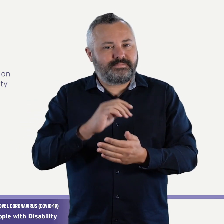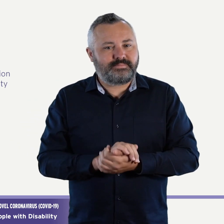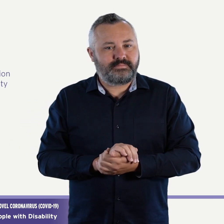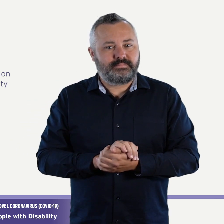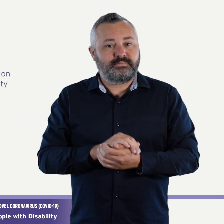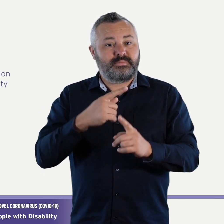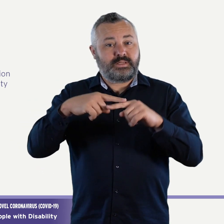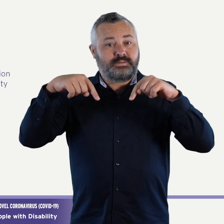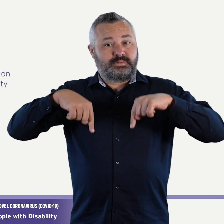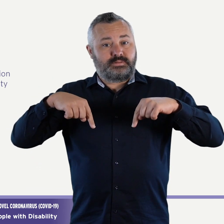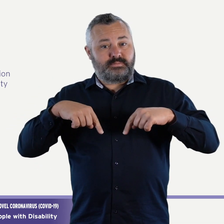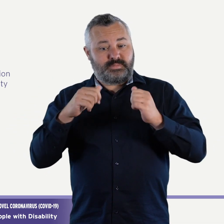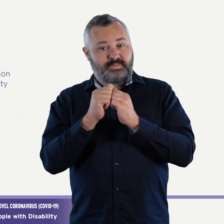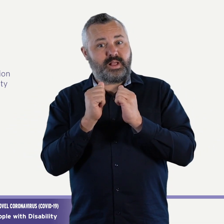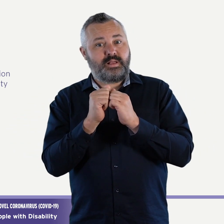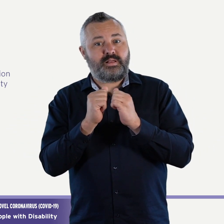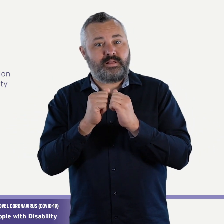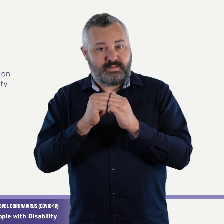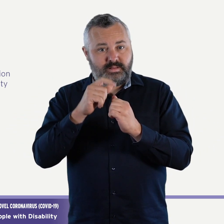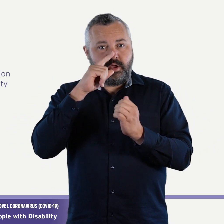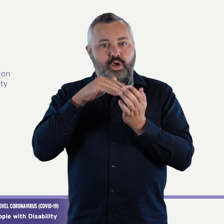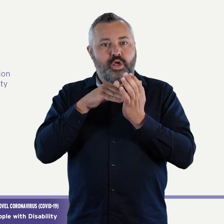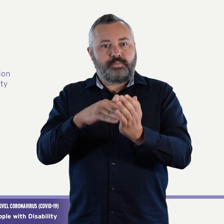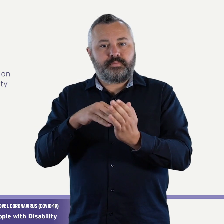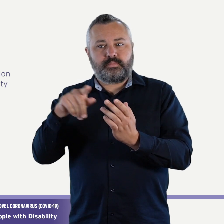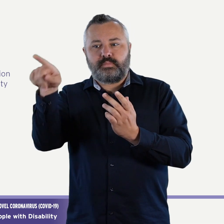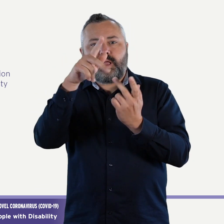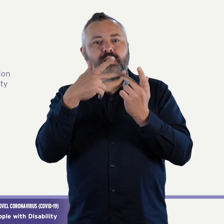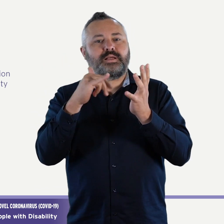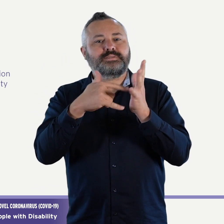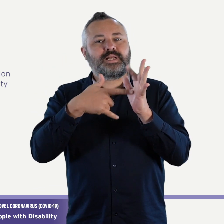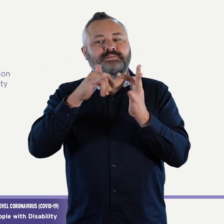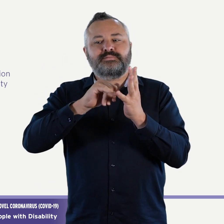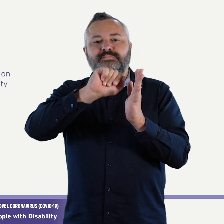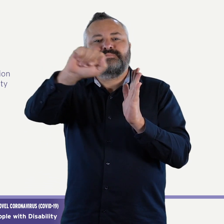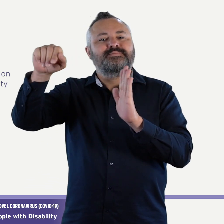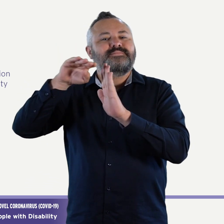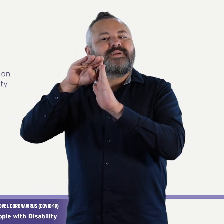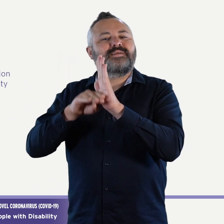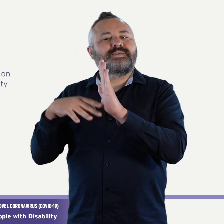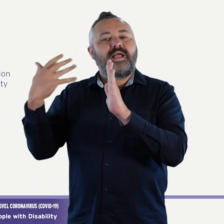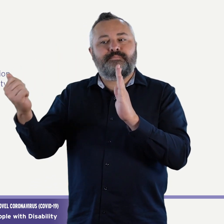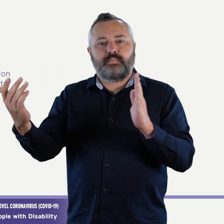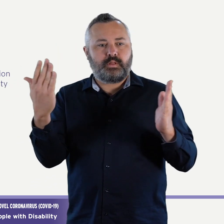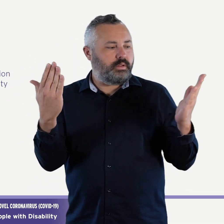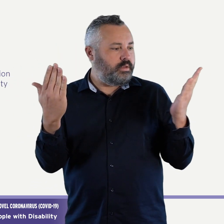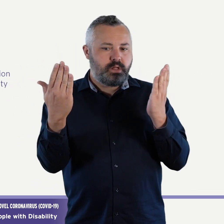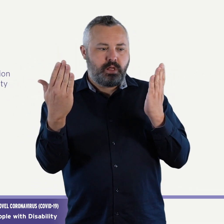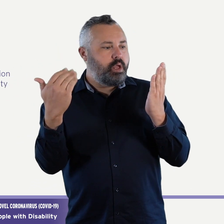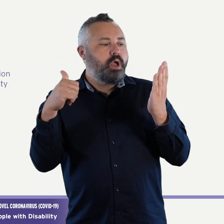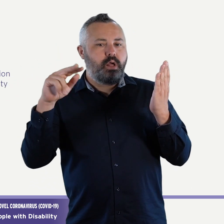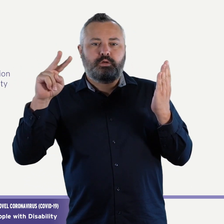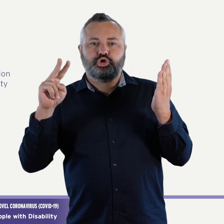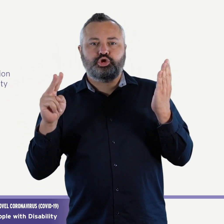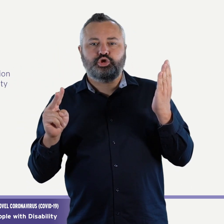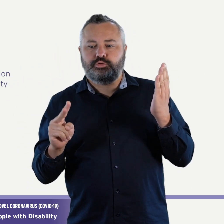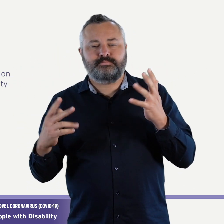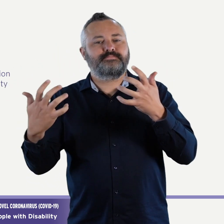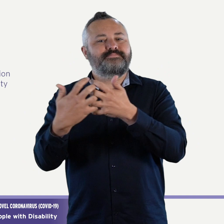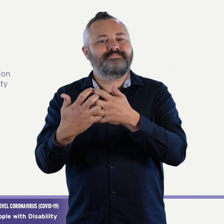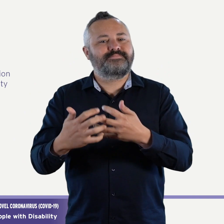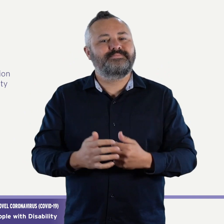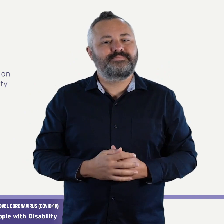Use the Management Plan to inform jurisdictional plans and guidance.